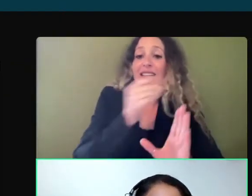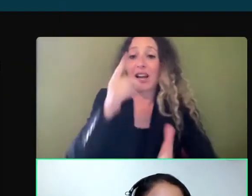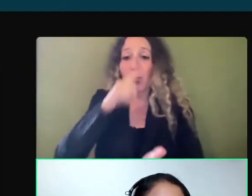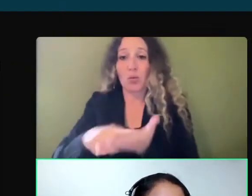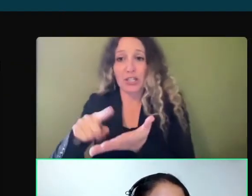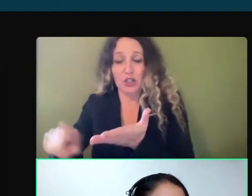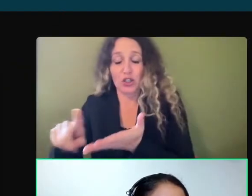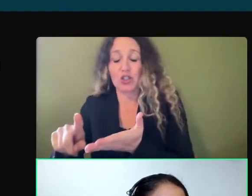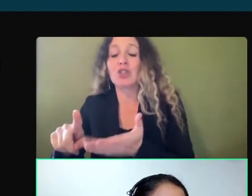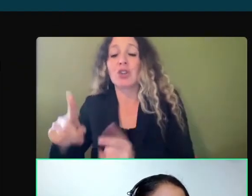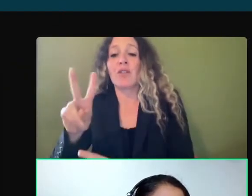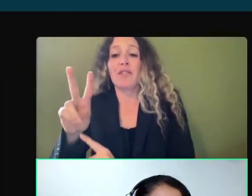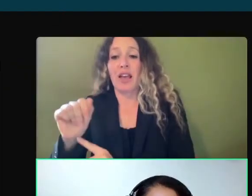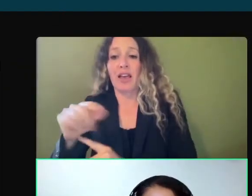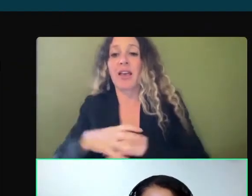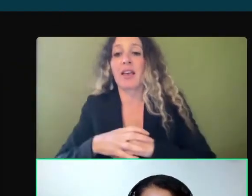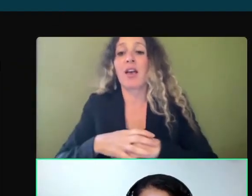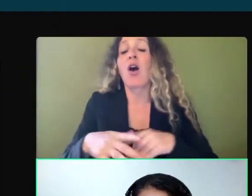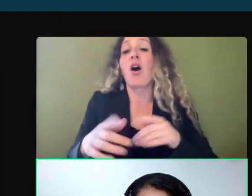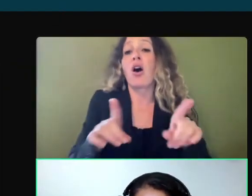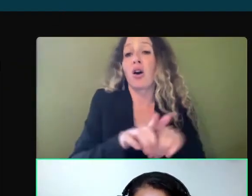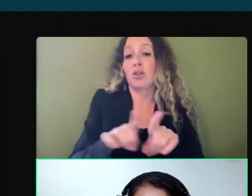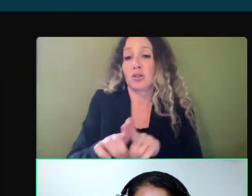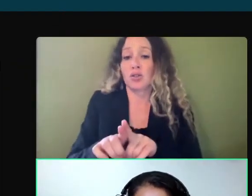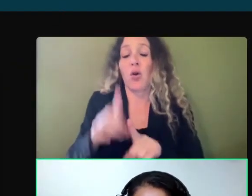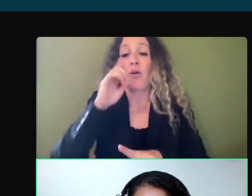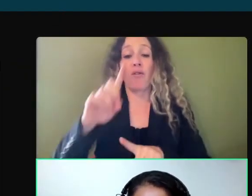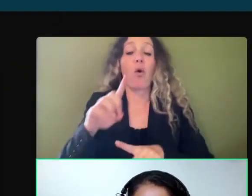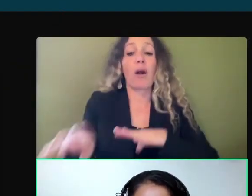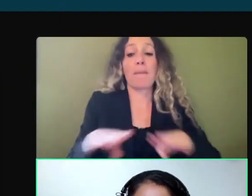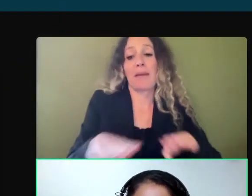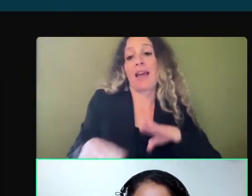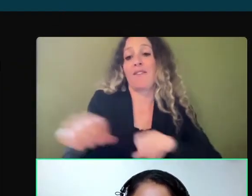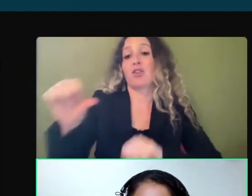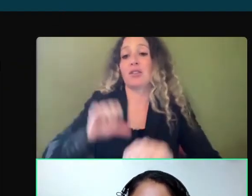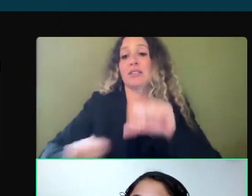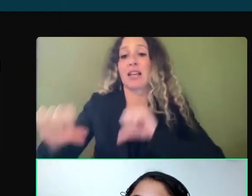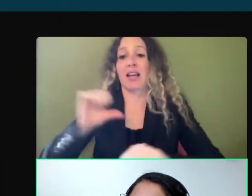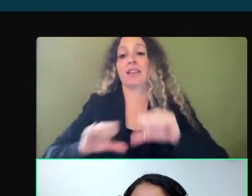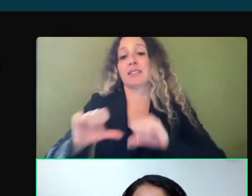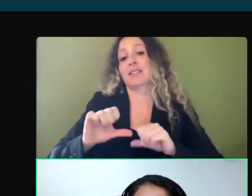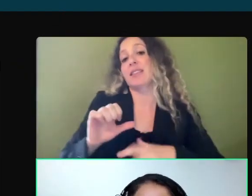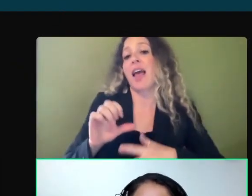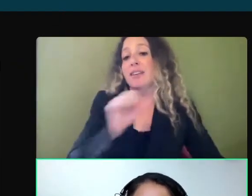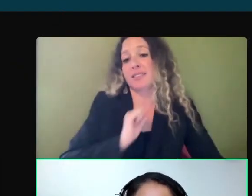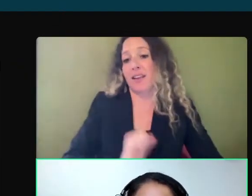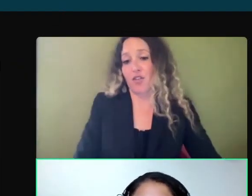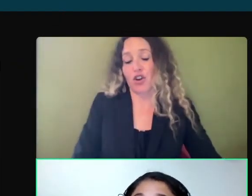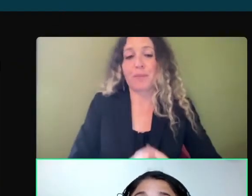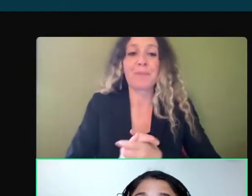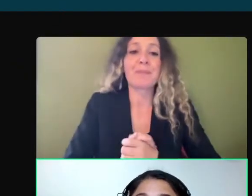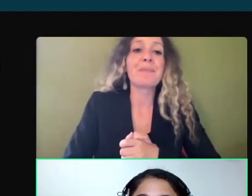of Psychiatry and Behavioral Sciences at Stanford. So let's start at the beginning. What is cognitive